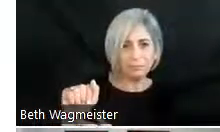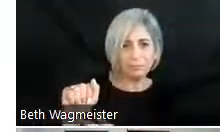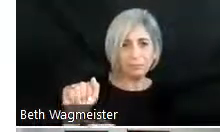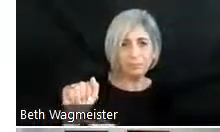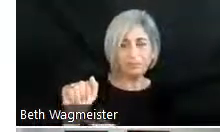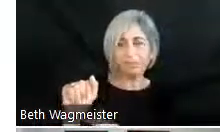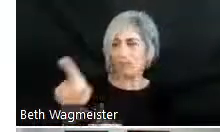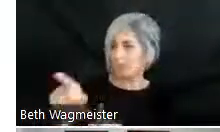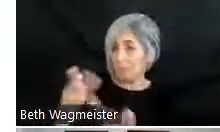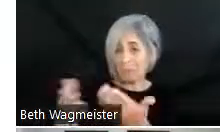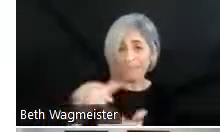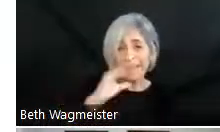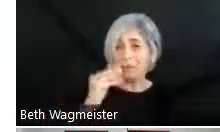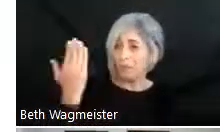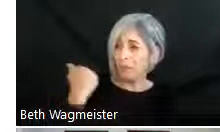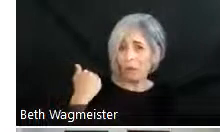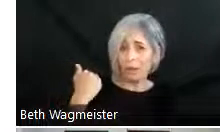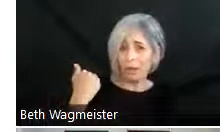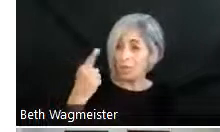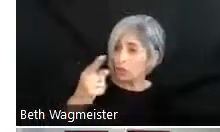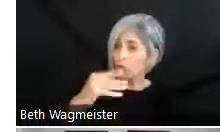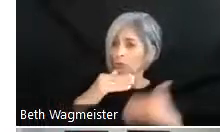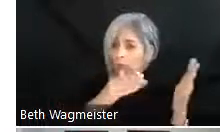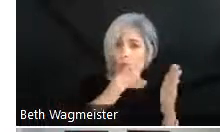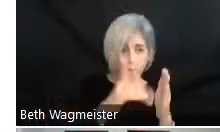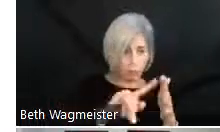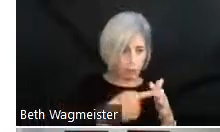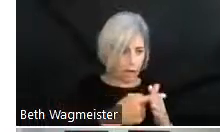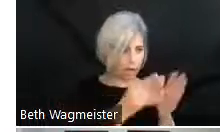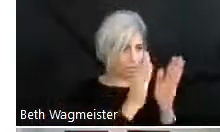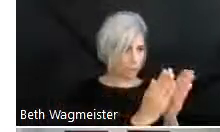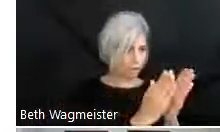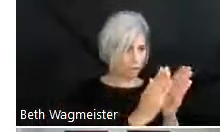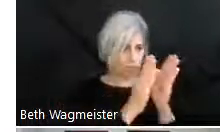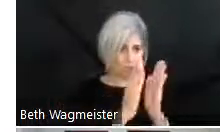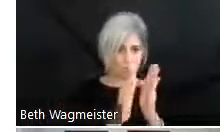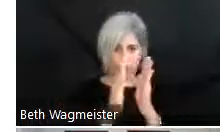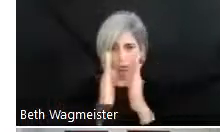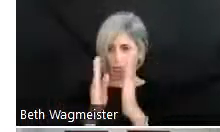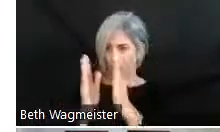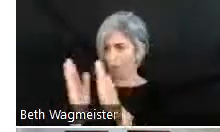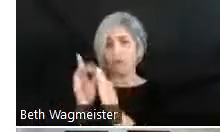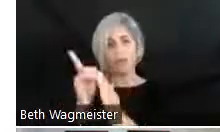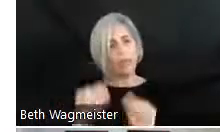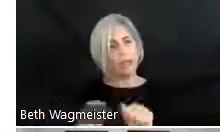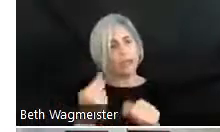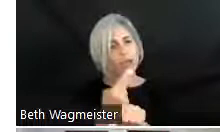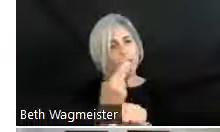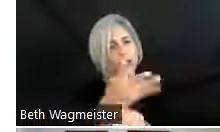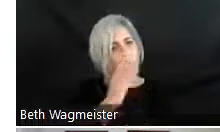experienced before. How did you progress on your journey? What was your starting point? Maybe there's something you can leverage to teach her to start on